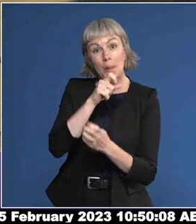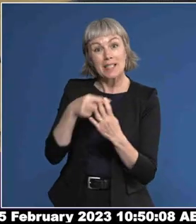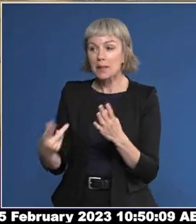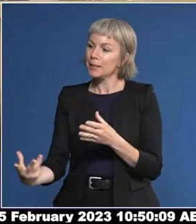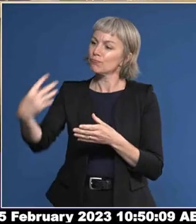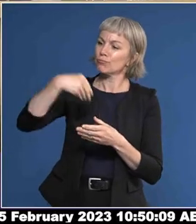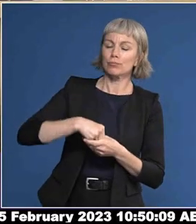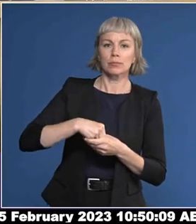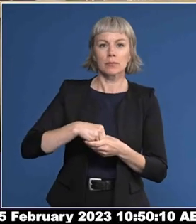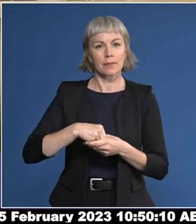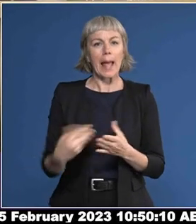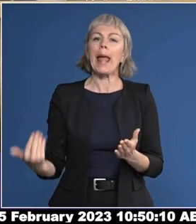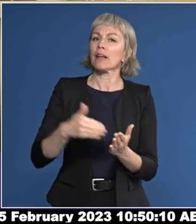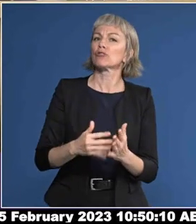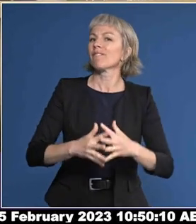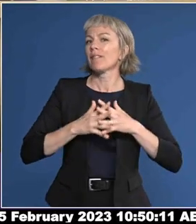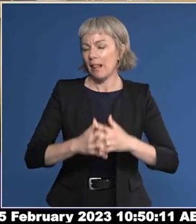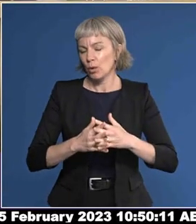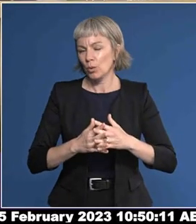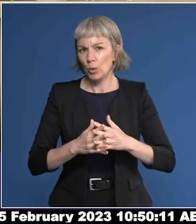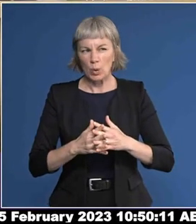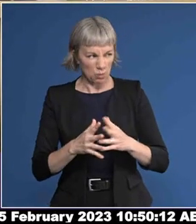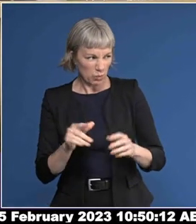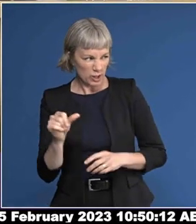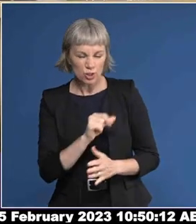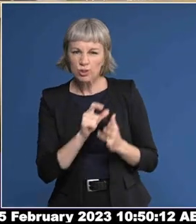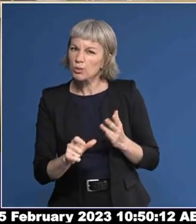organisation to actually put in place, given that we have already started work on a range